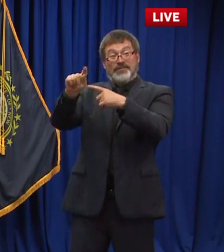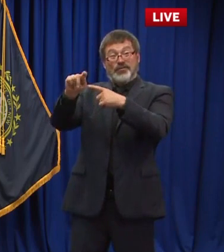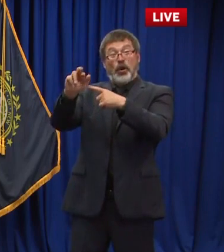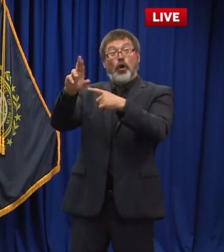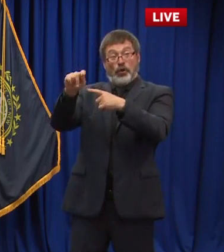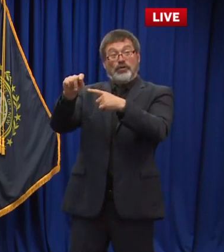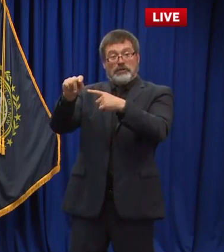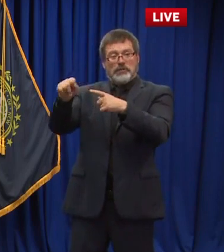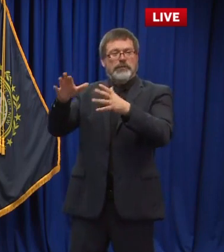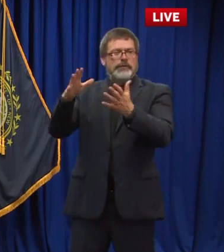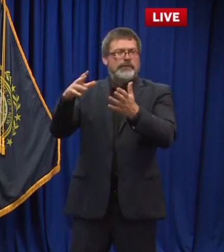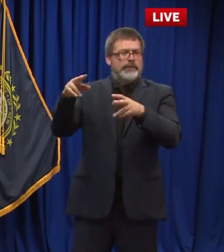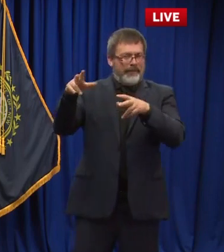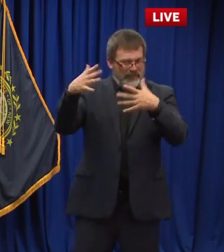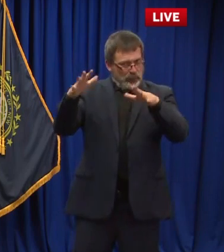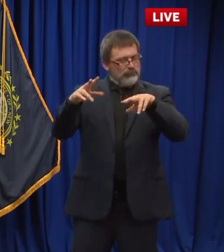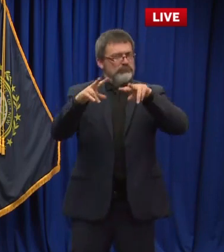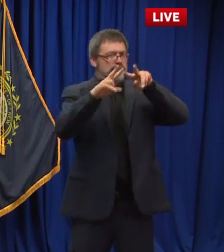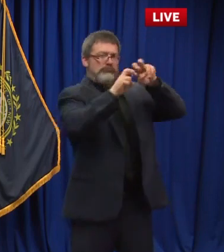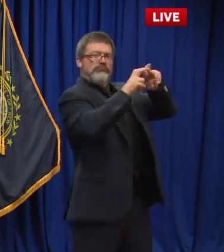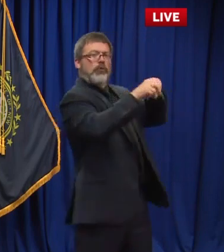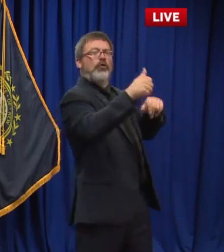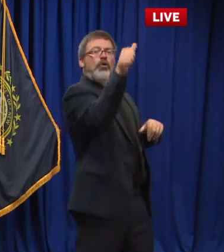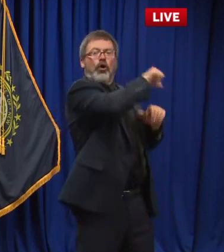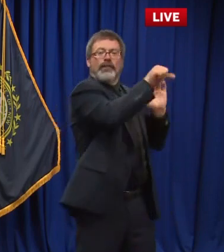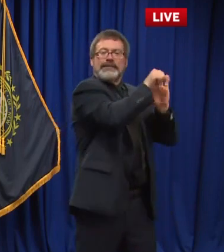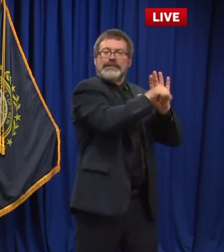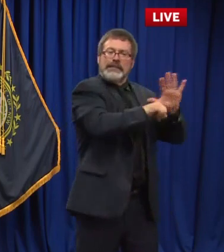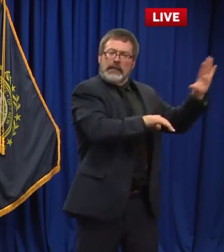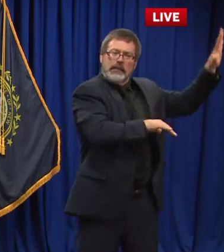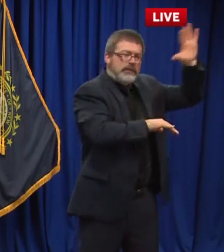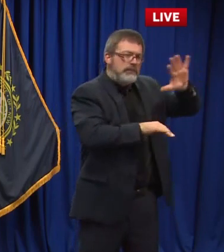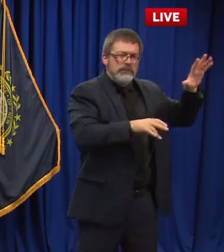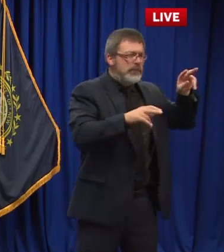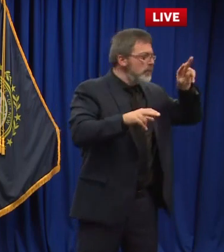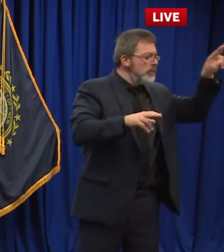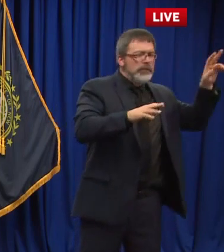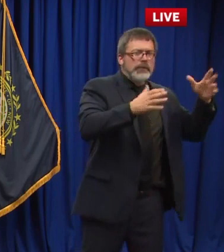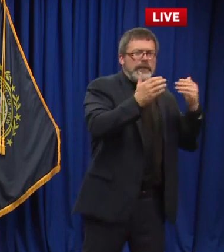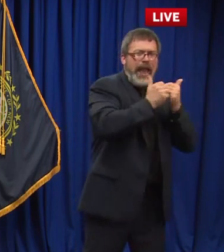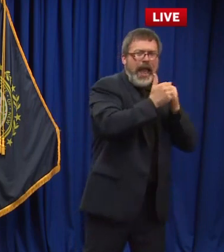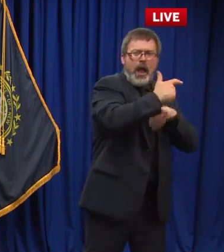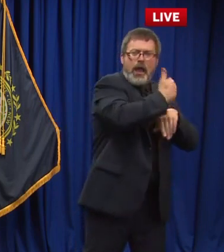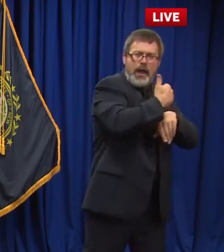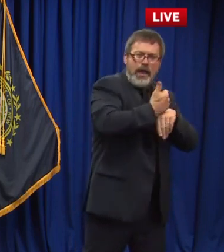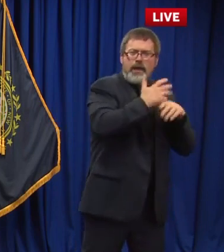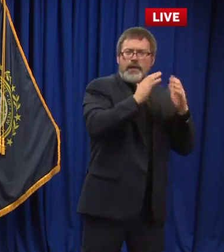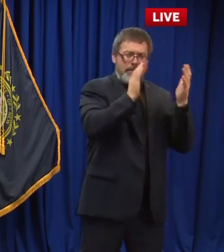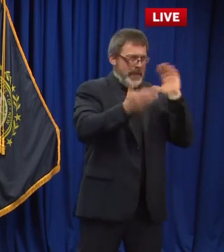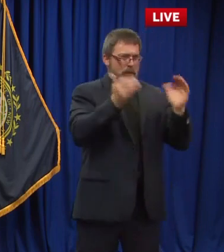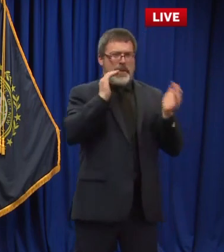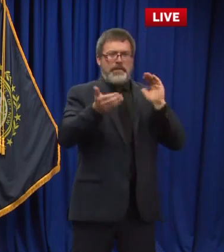UP HERE OUR TRANSPORTATION PROTOCOLS. WE TOOK GUIDANCE FROM ACROSS THE COUNTRY.